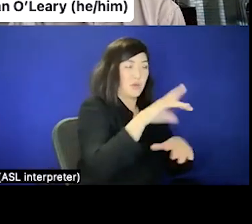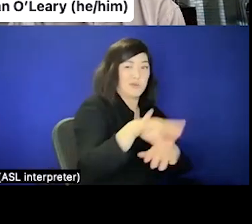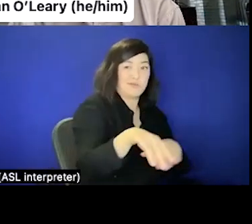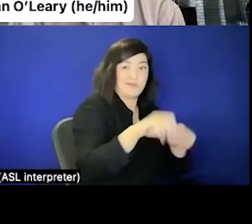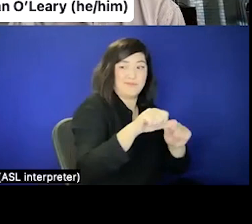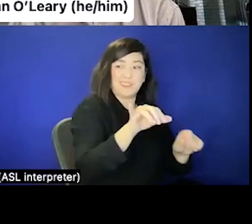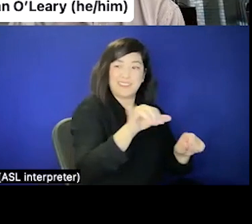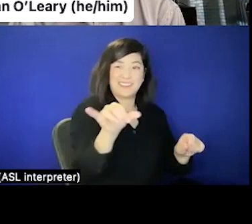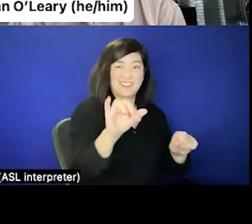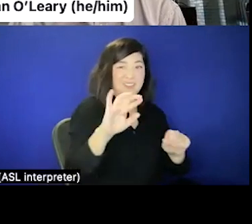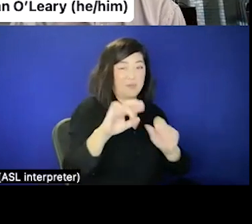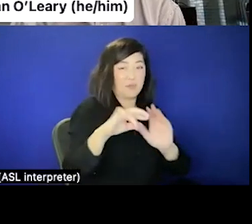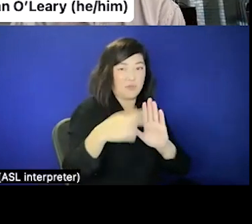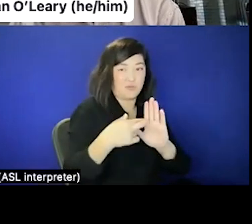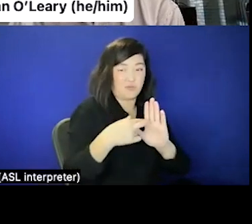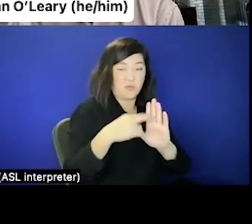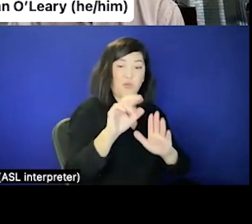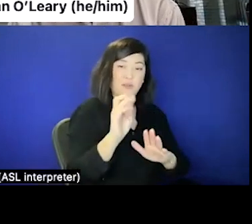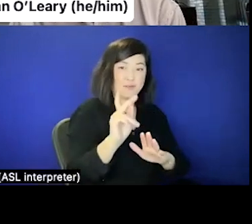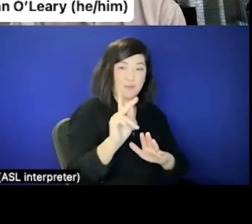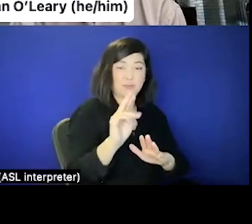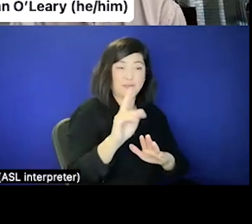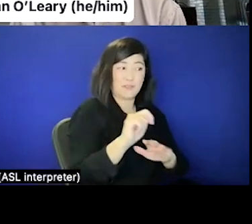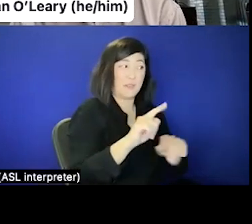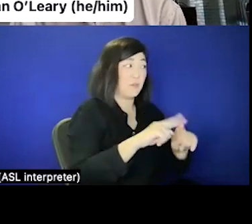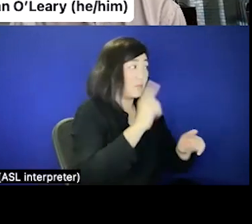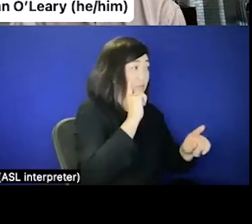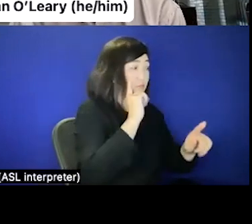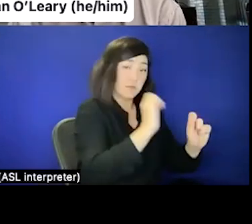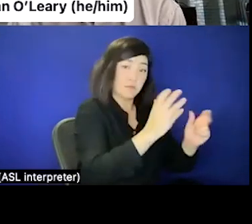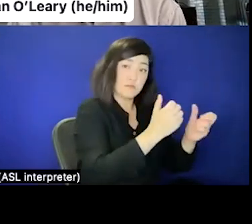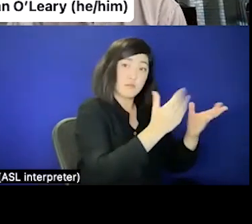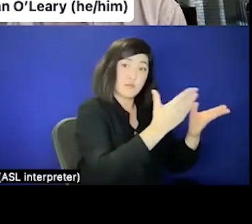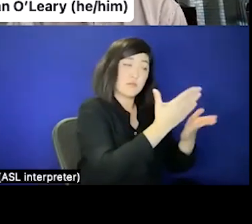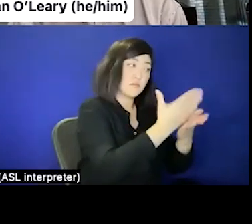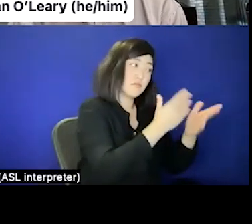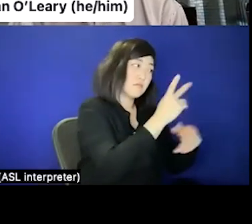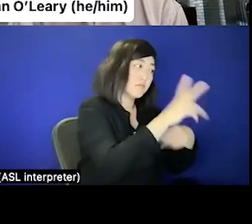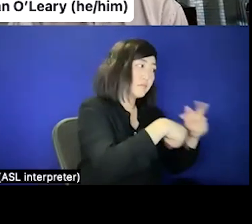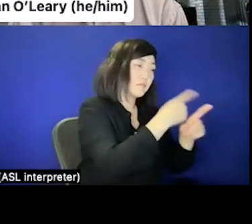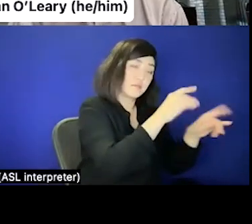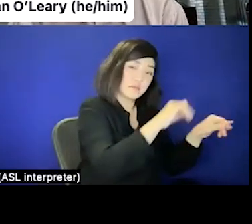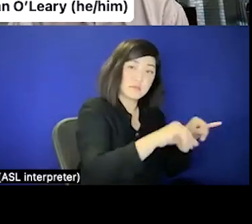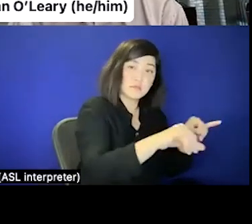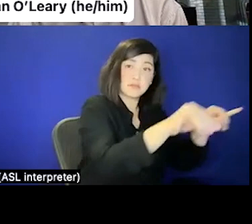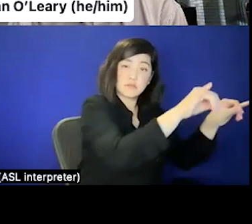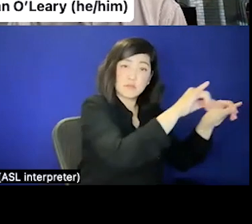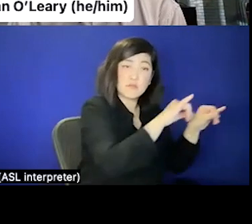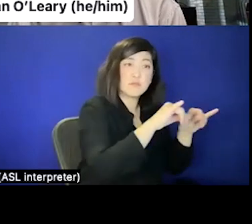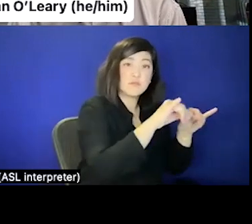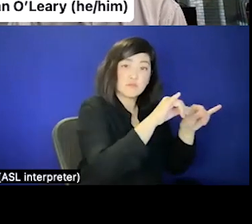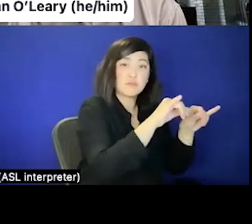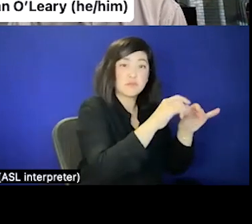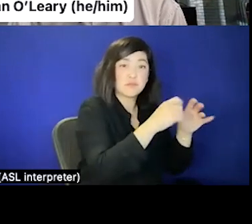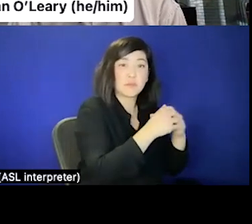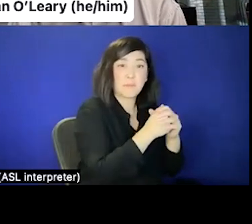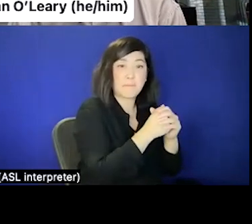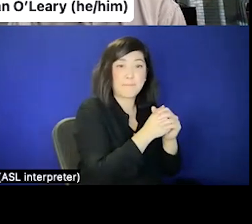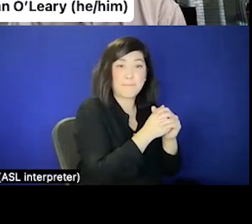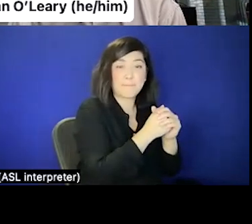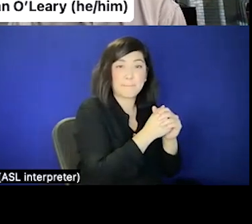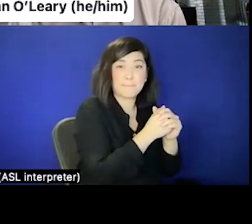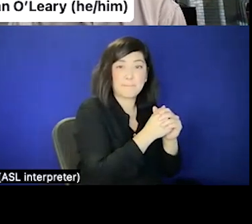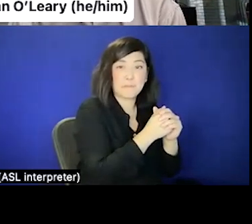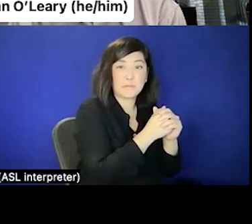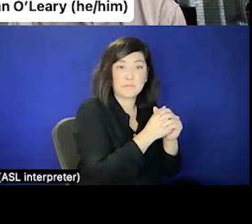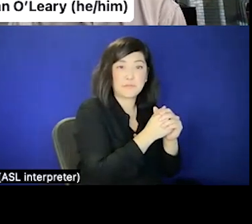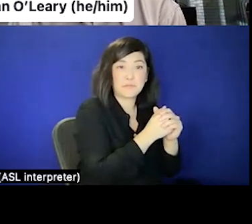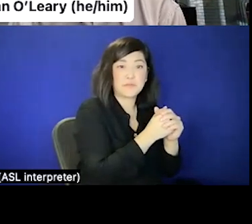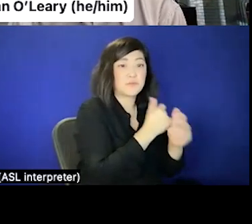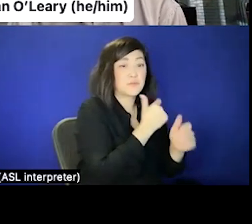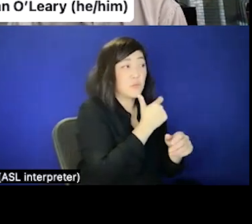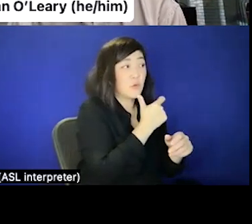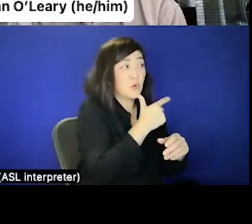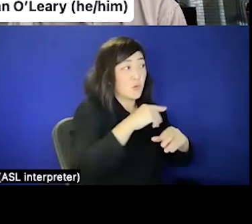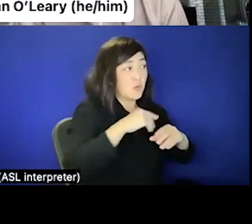we could provide standards and the ability to query whoever owns the metadata record to say,